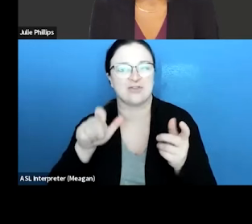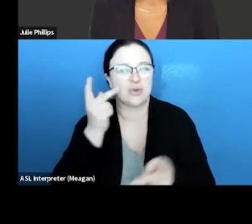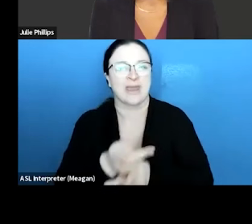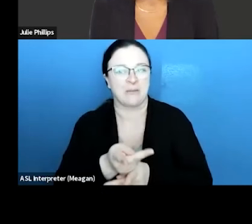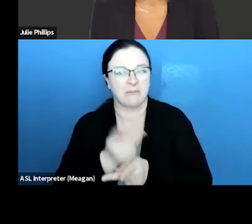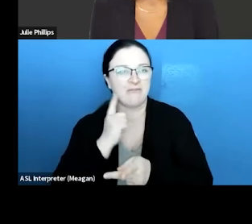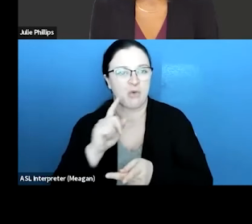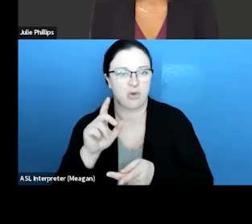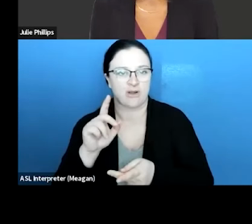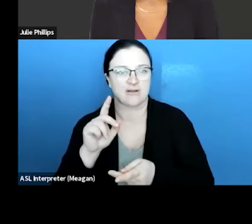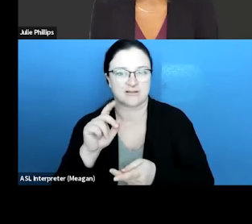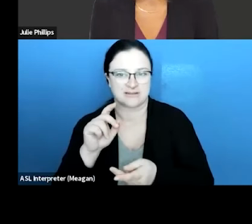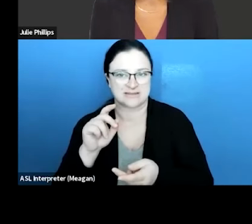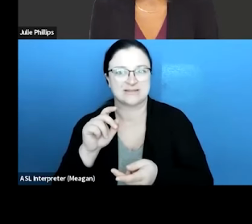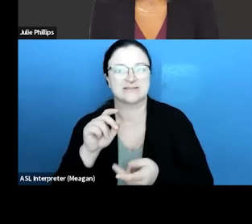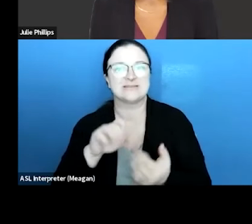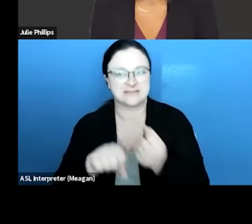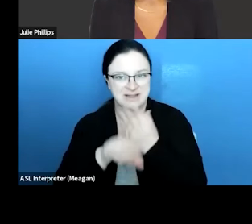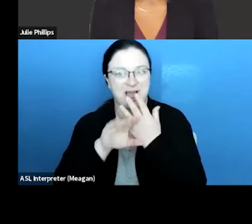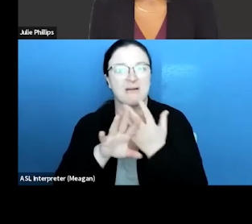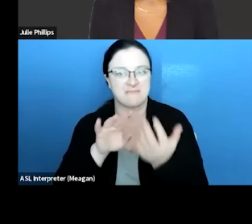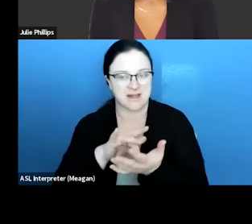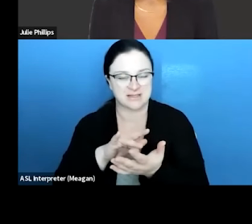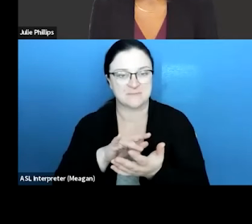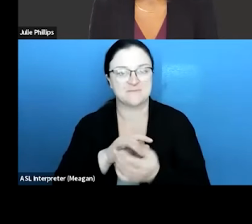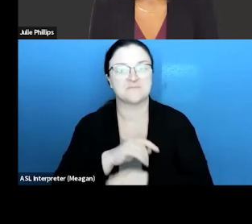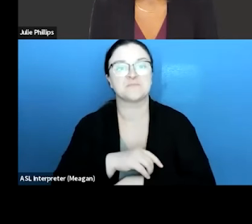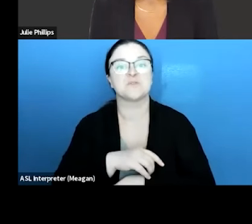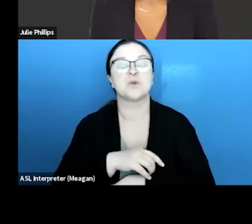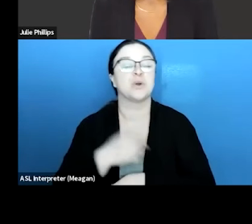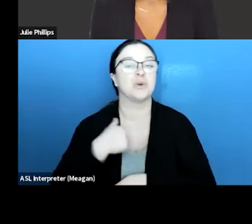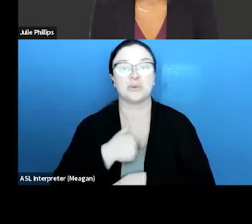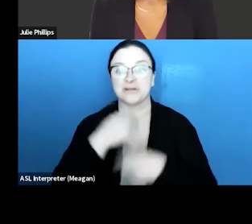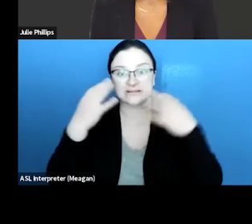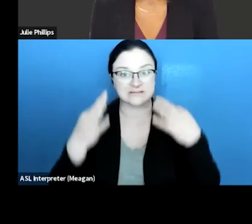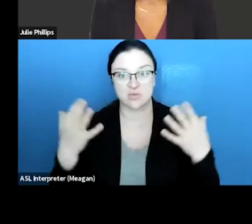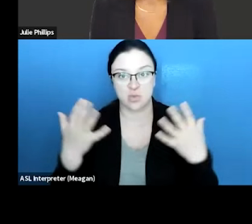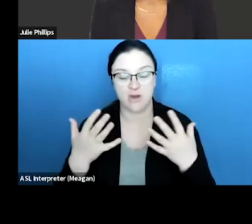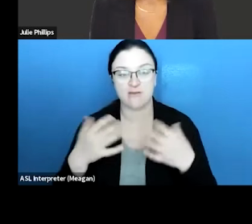And in working in conjunction, we determined that telemedicine is appropriate in a safe setting.